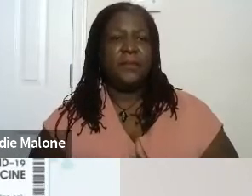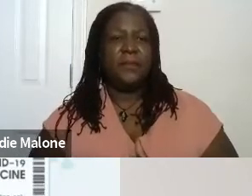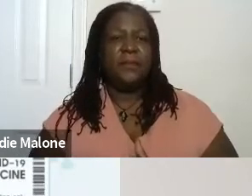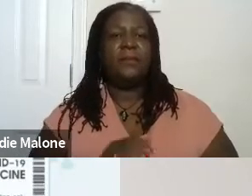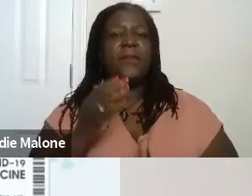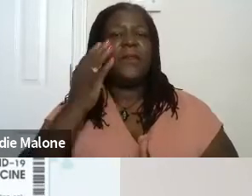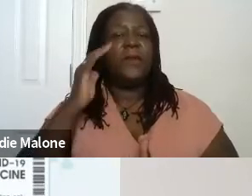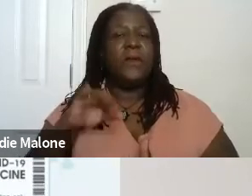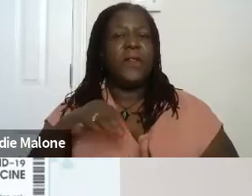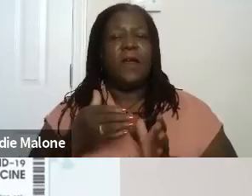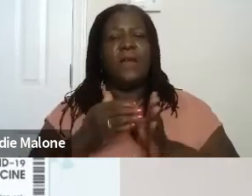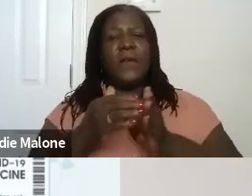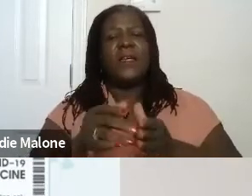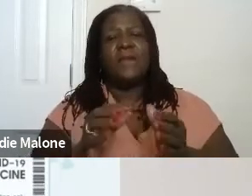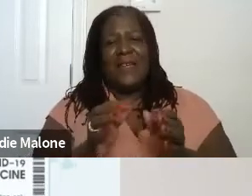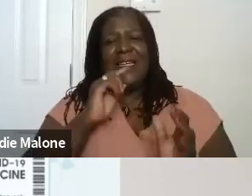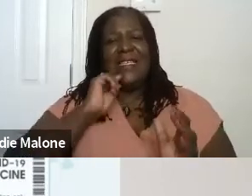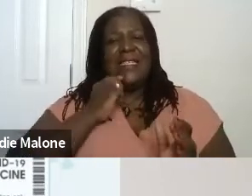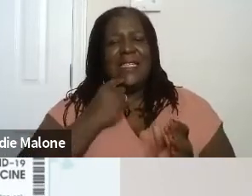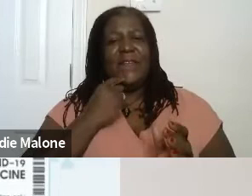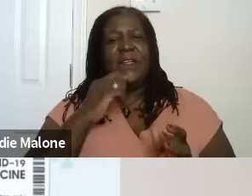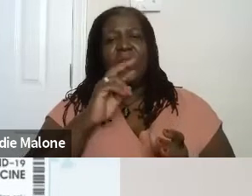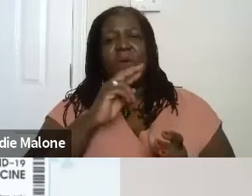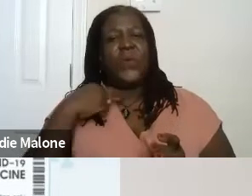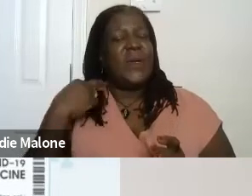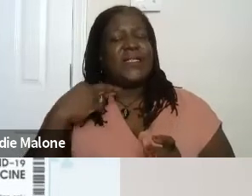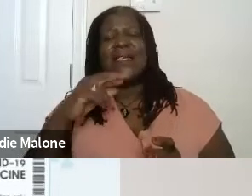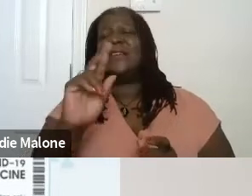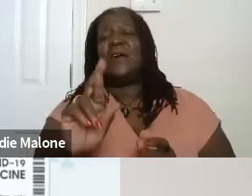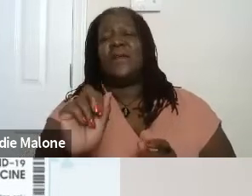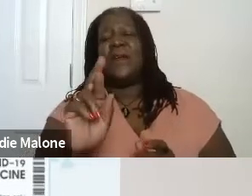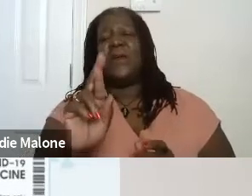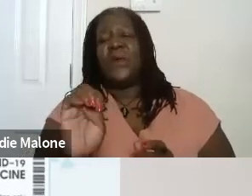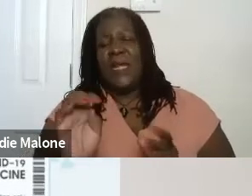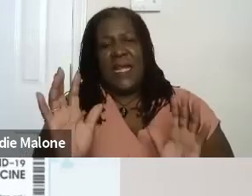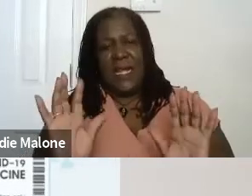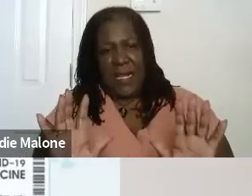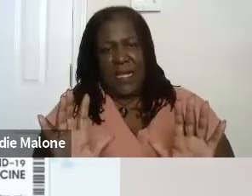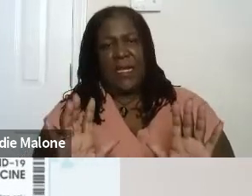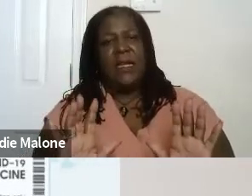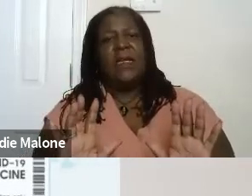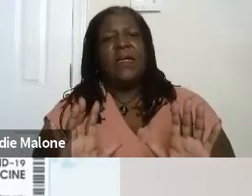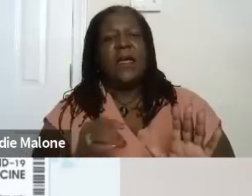risks is very rare. I'm not calling it a risk to get a sore arm. I'm calling a sore arm